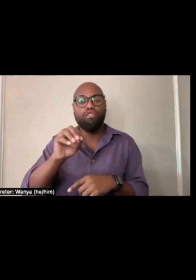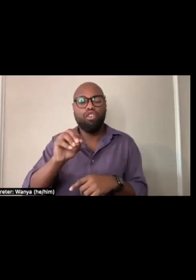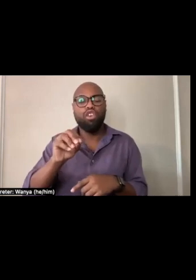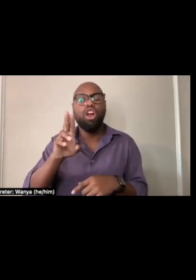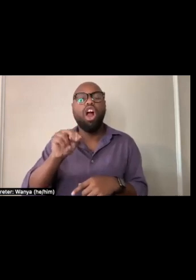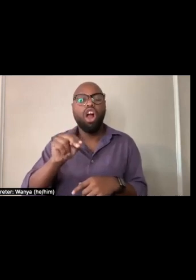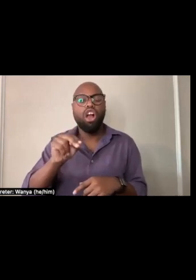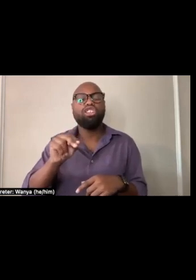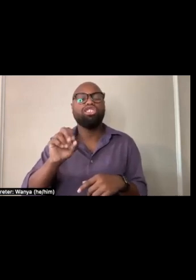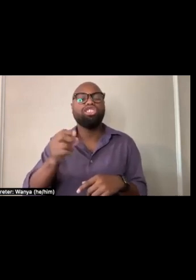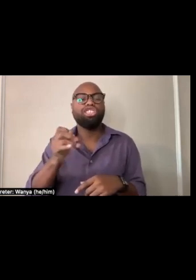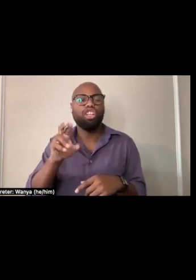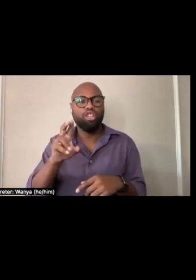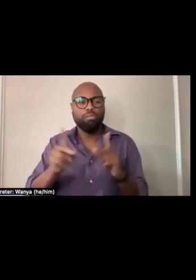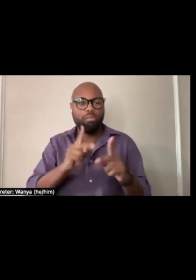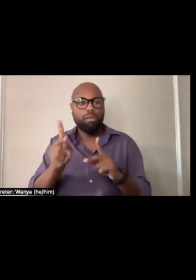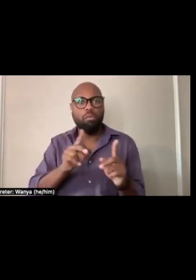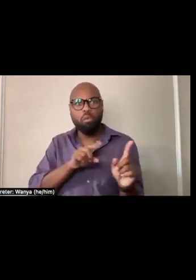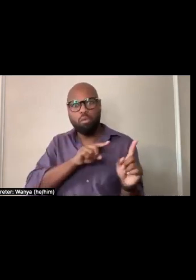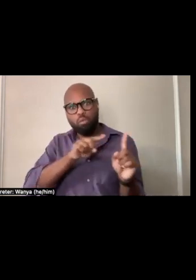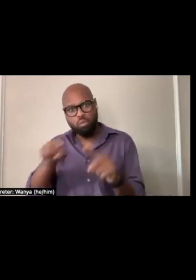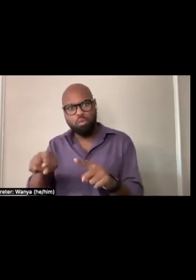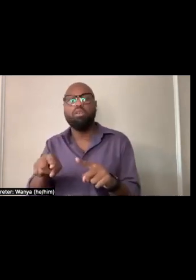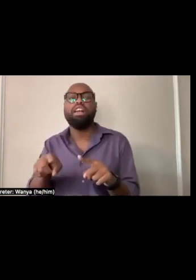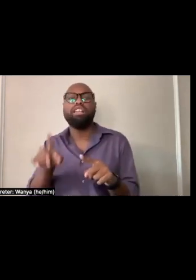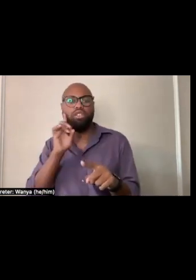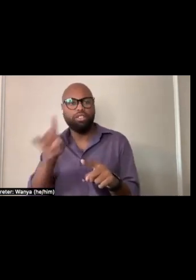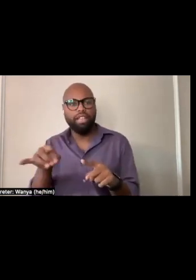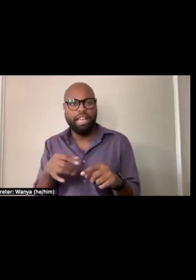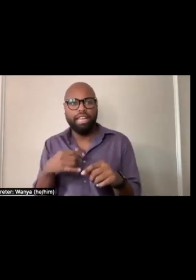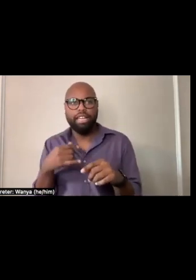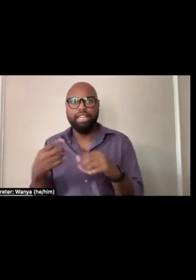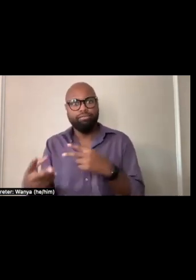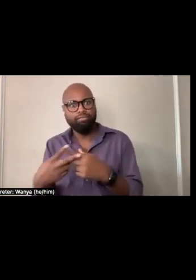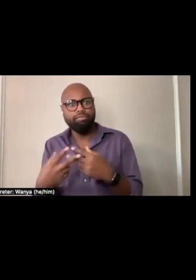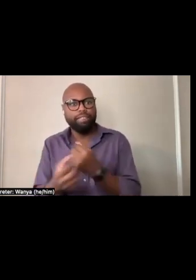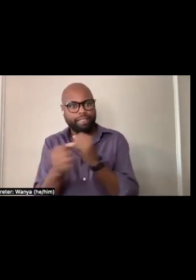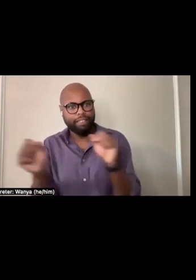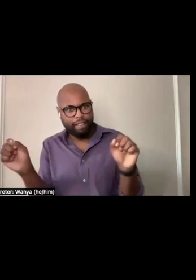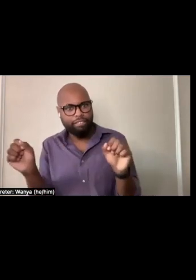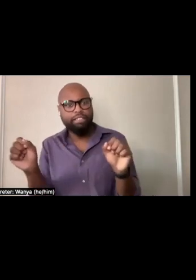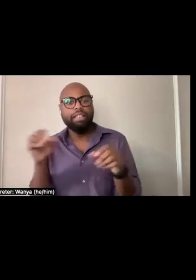housed so that they could shelter safely in place. The intent was to create